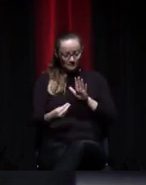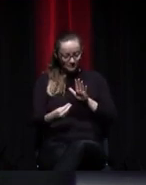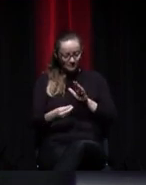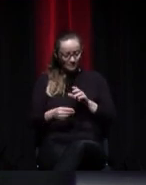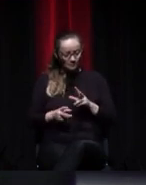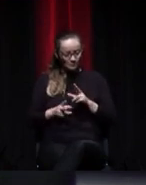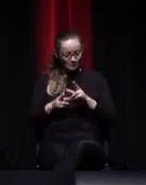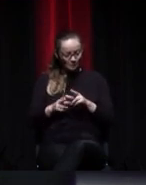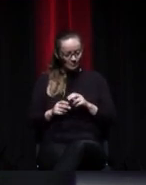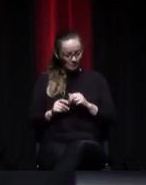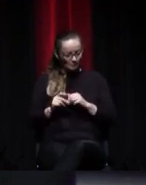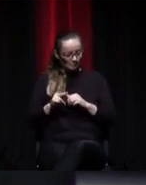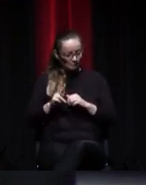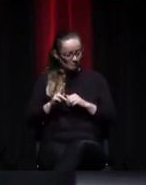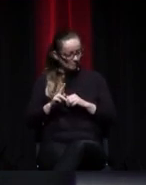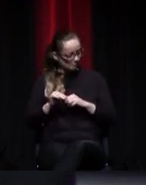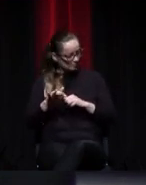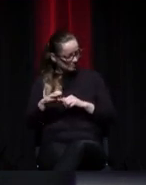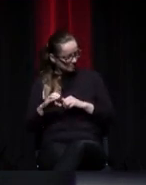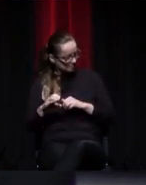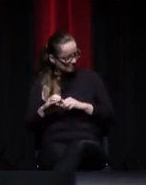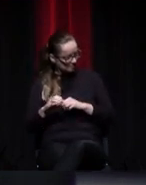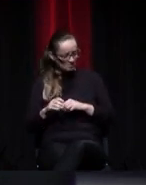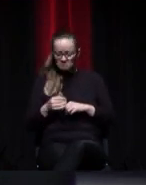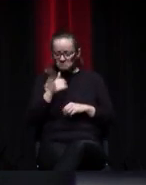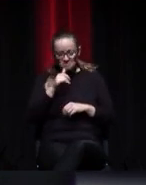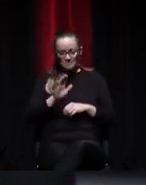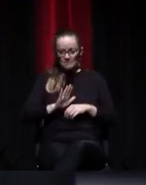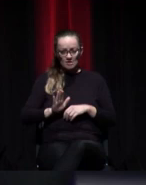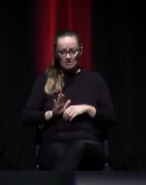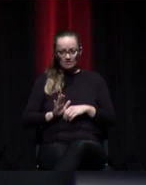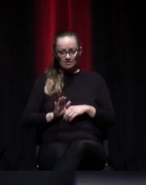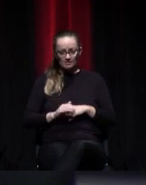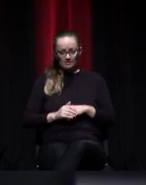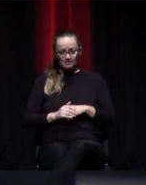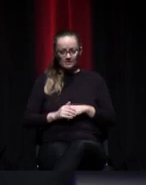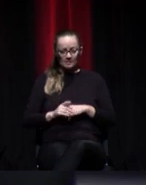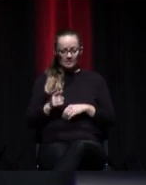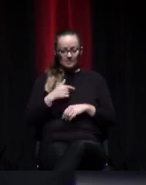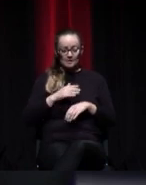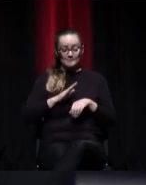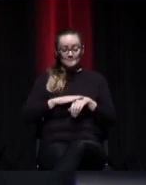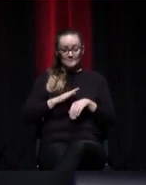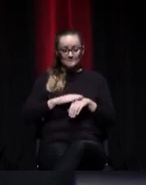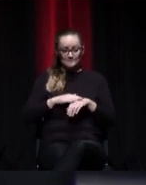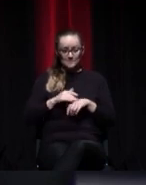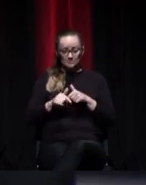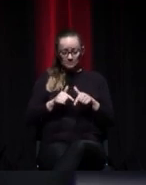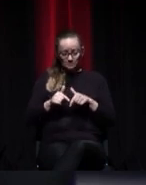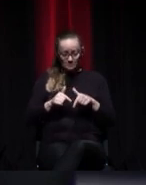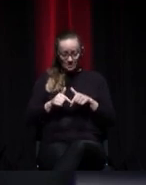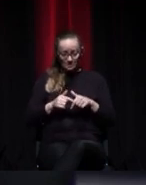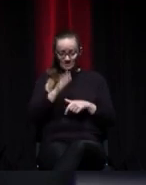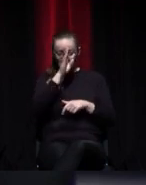is entirely unheard of. In it, the workforce is free and enslaved.